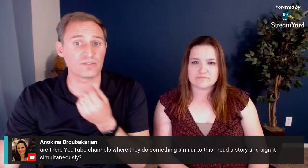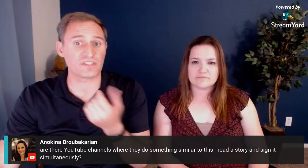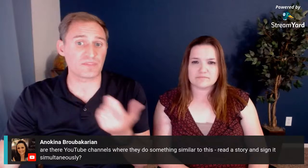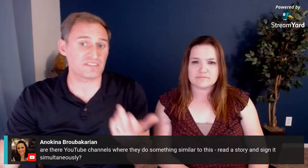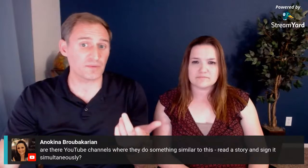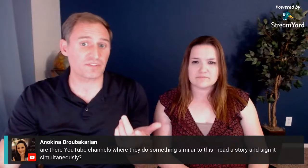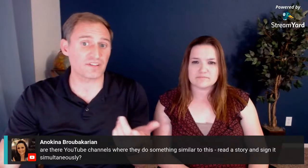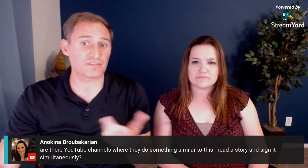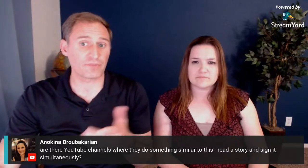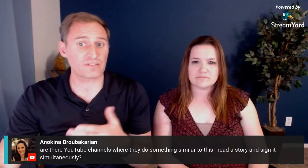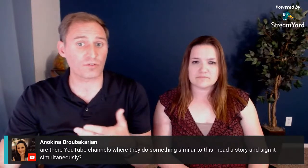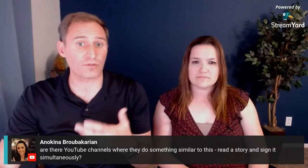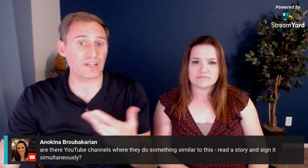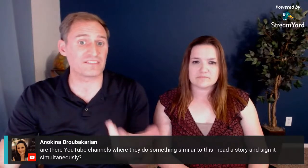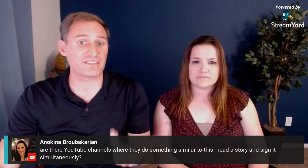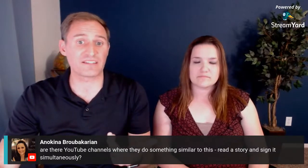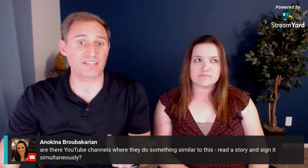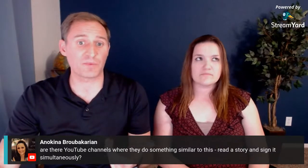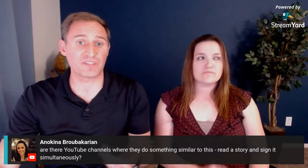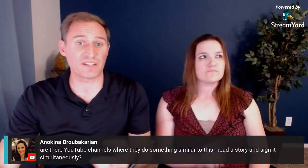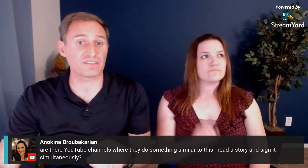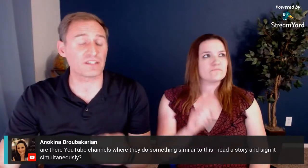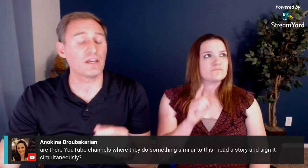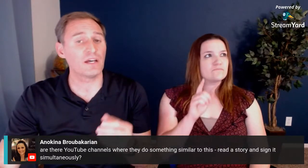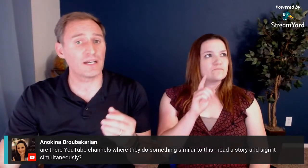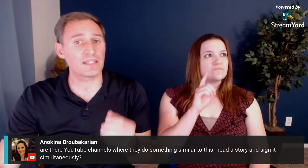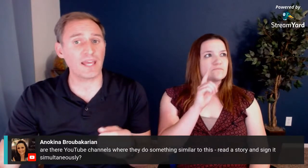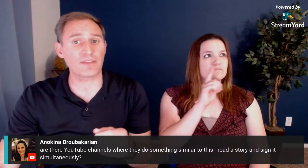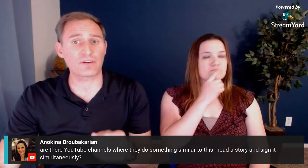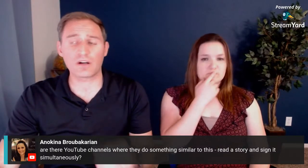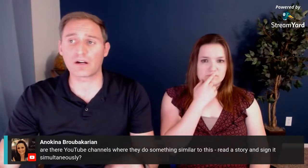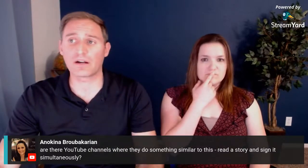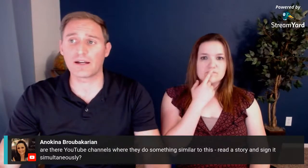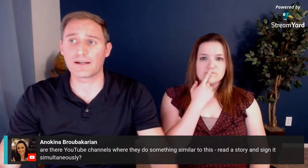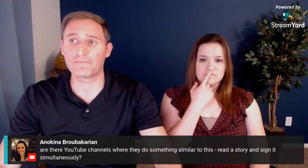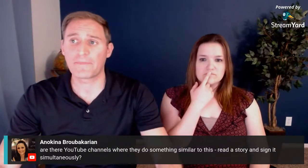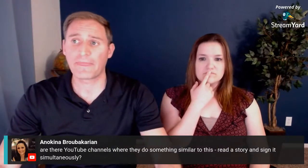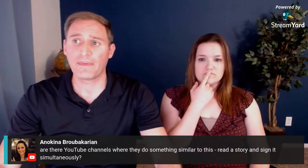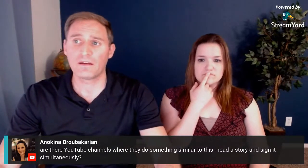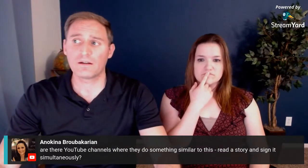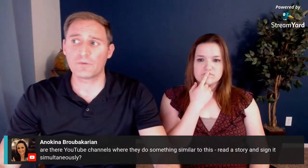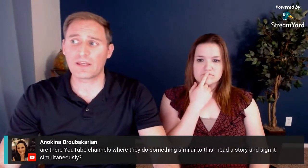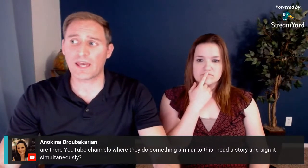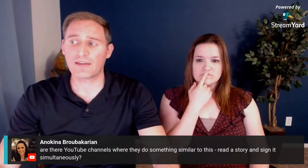do something similar to this read a story and sign it simultaneously uh yeah there are um we have